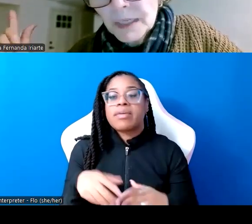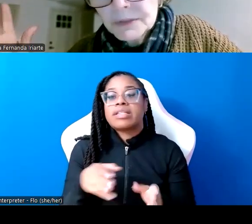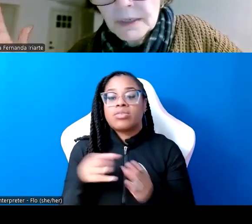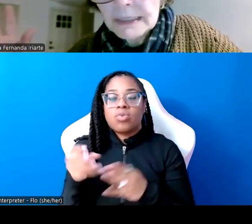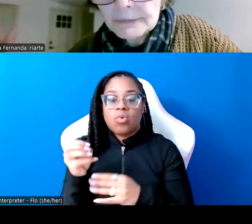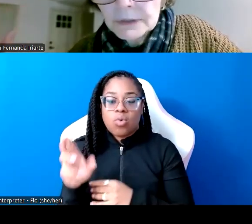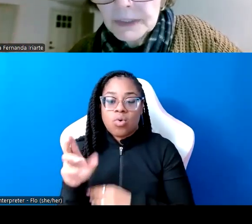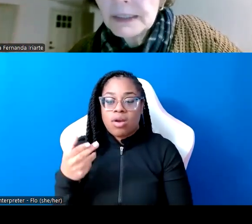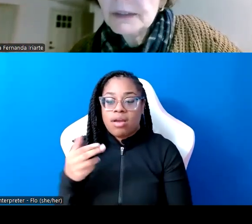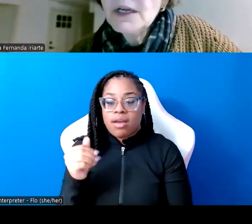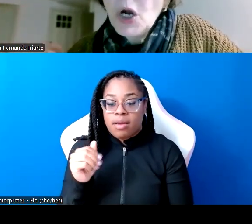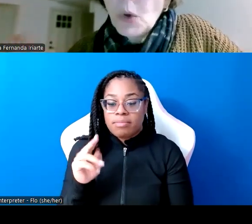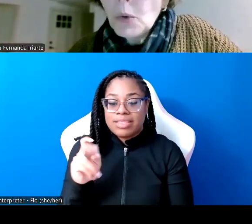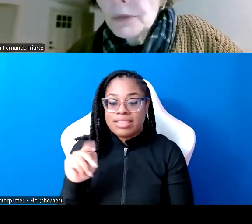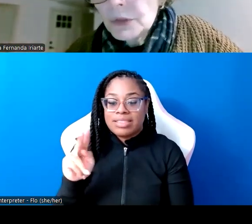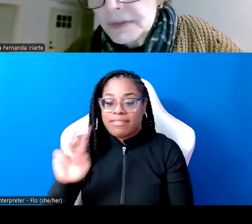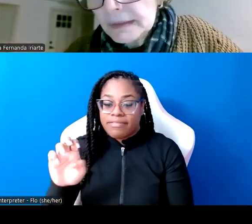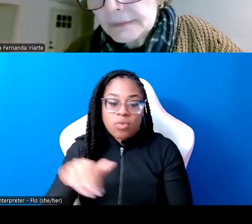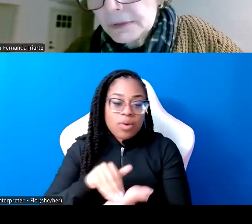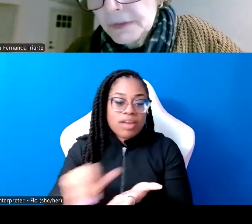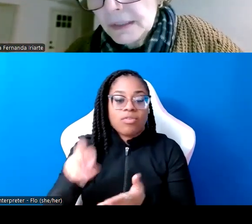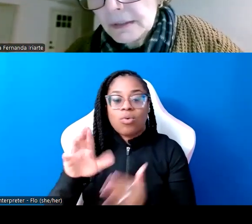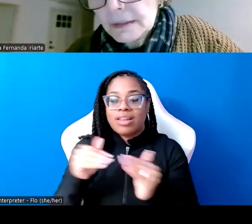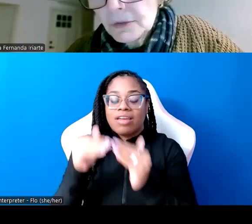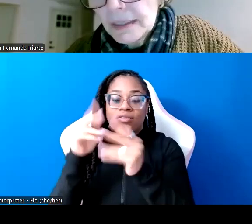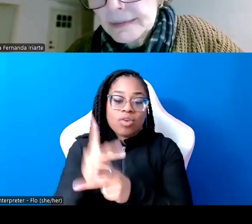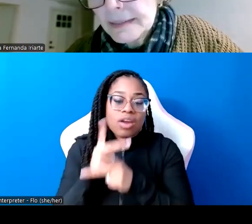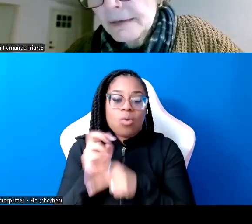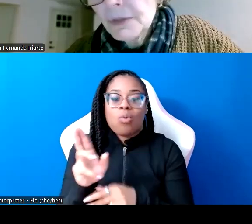that sorry level of care or the nursing level of care under ICF.